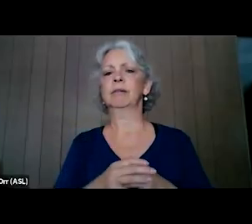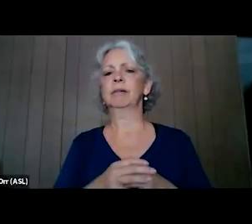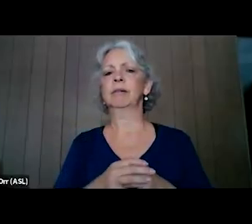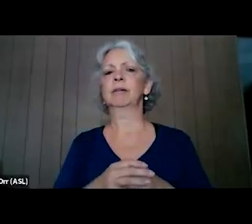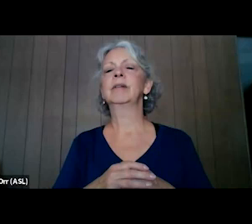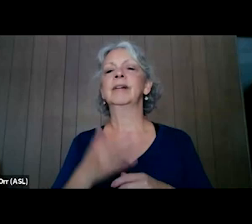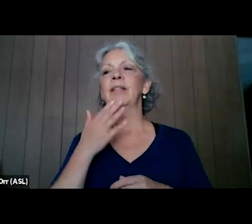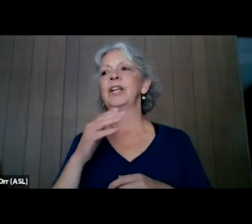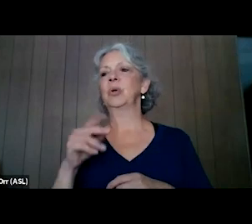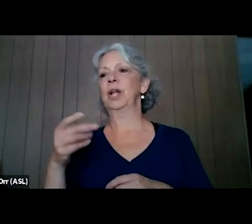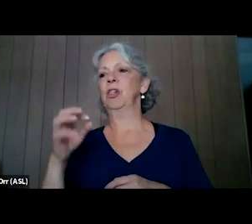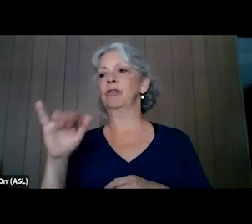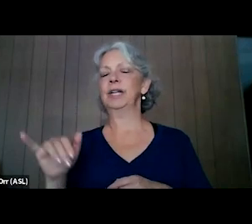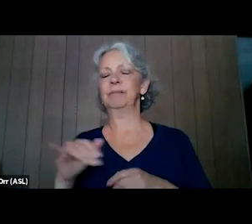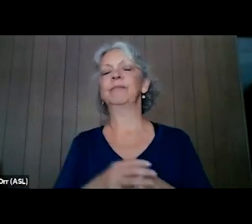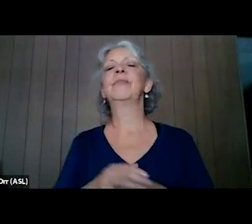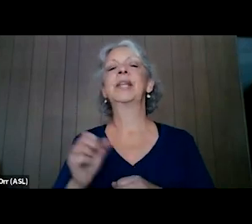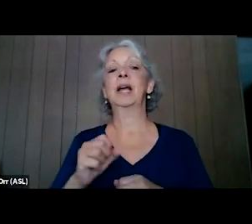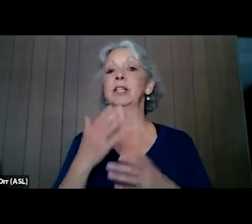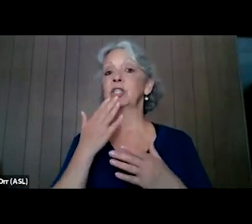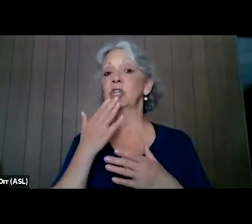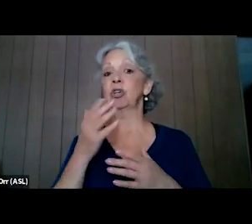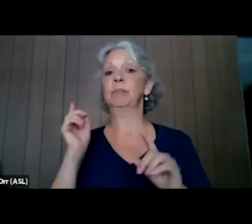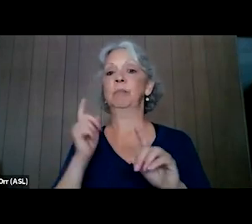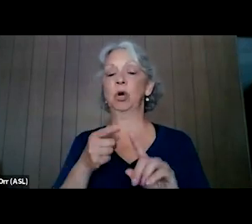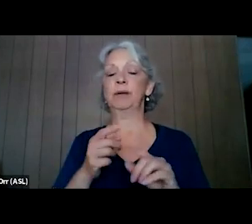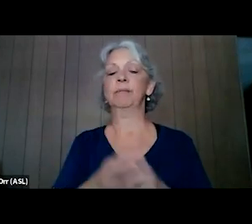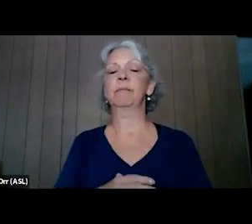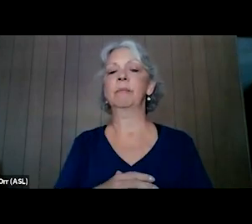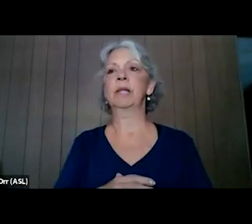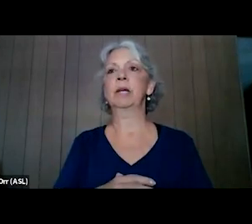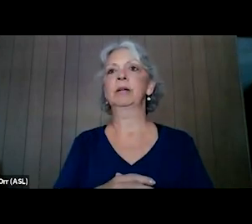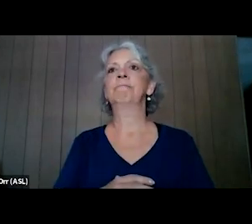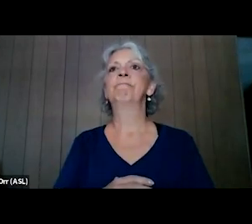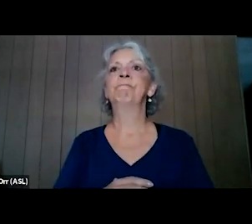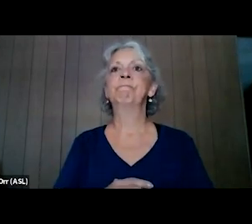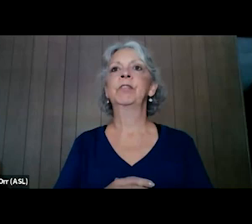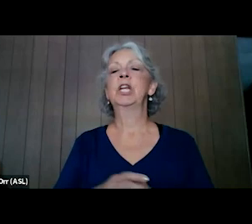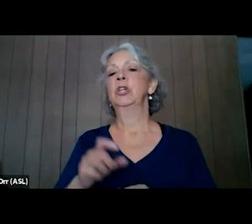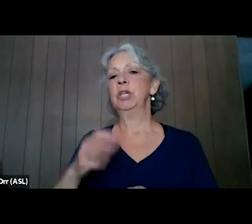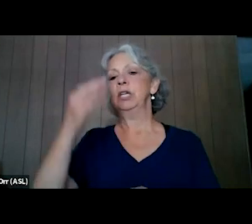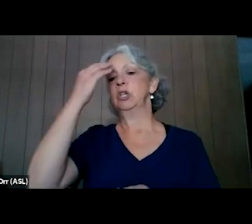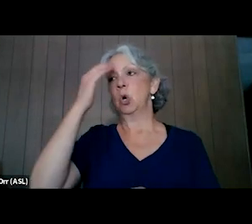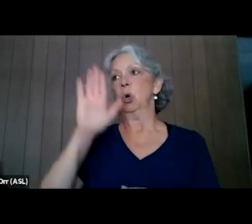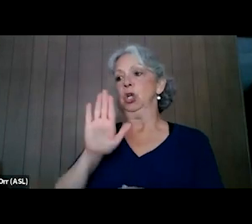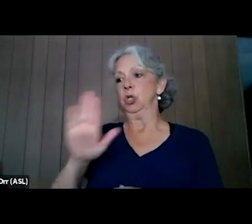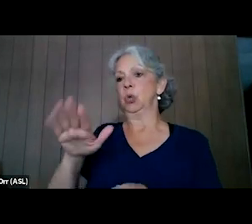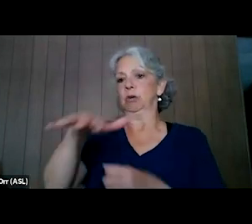Thank you Hillary. Yeah, that's a great point. You know, know what the laws around test strips is